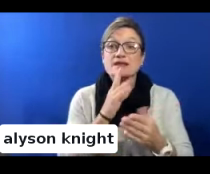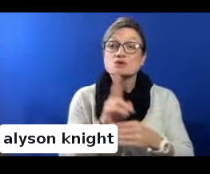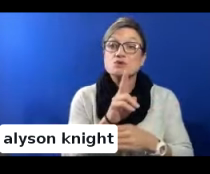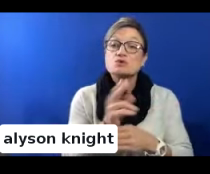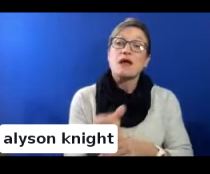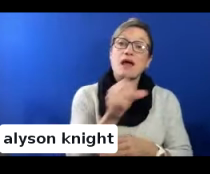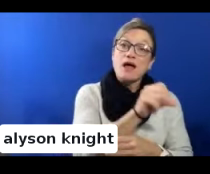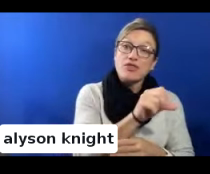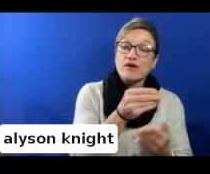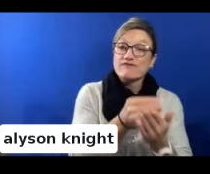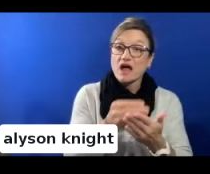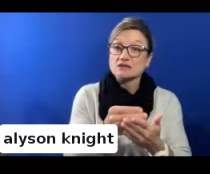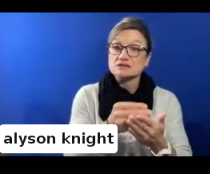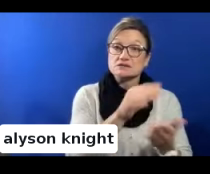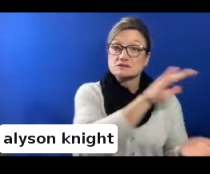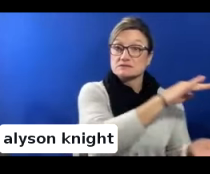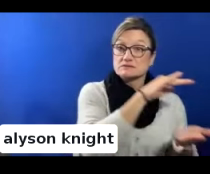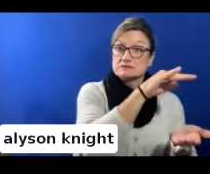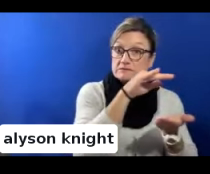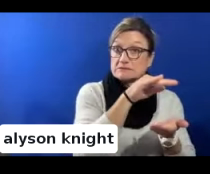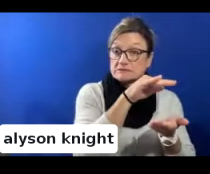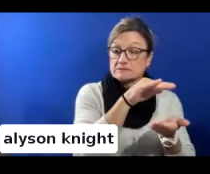cover if there's an increasing cost.